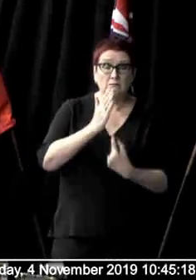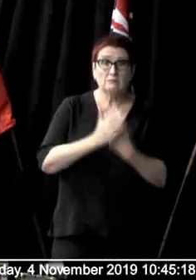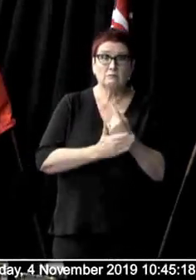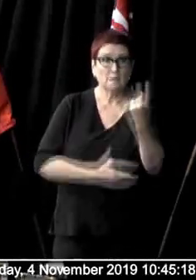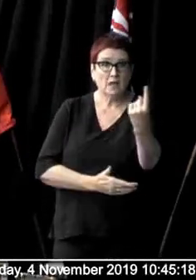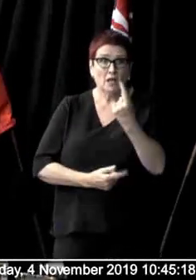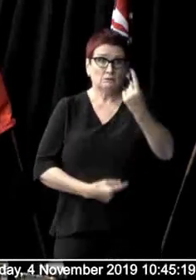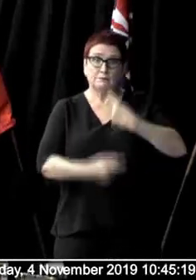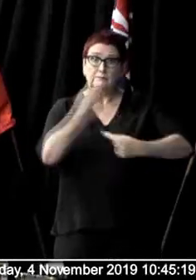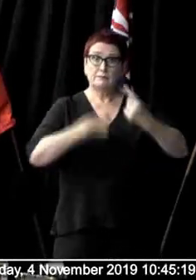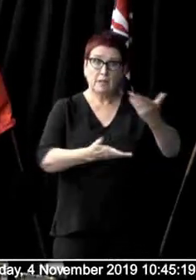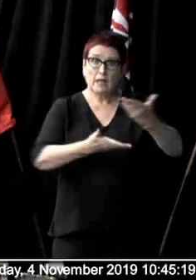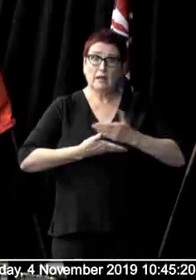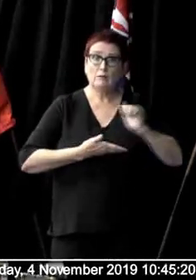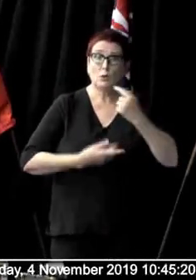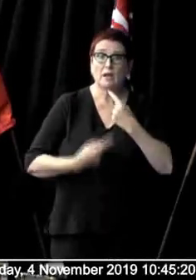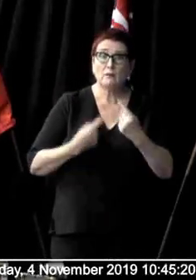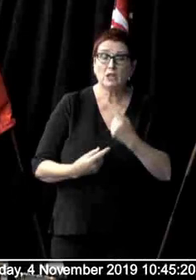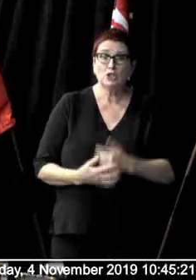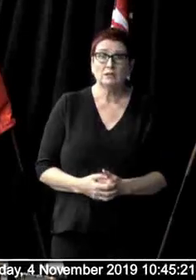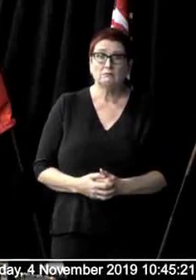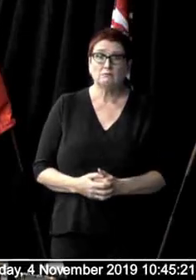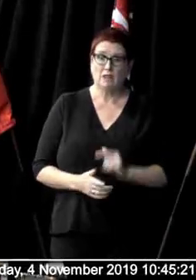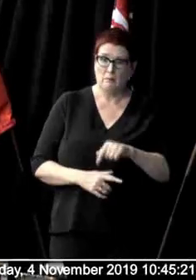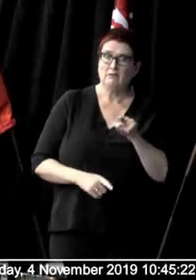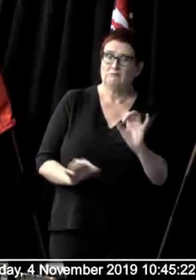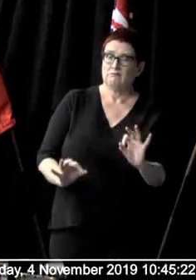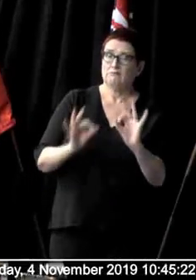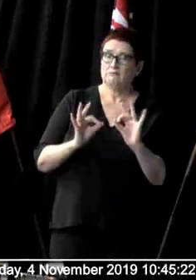information to the Commission in respect of this very important subject,